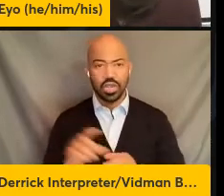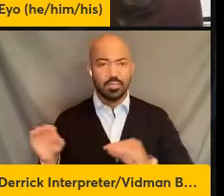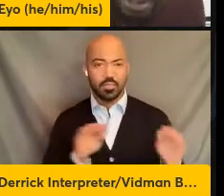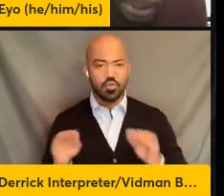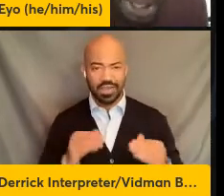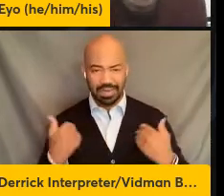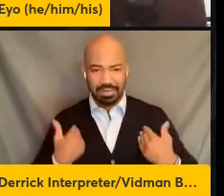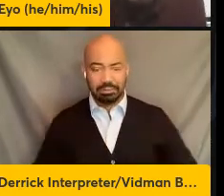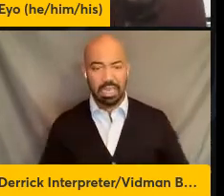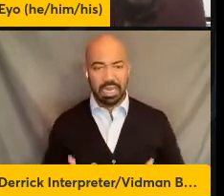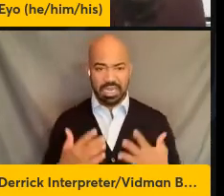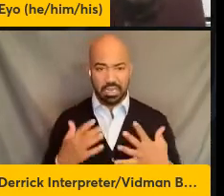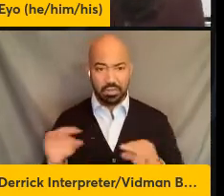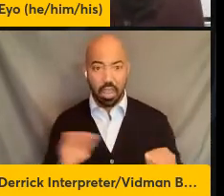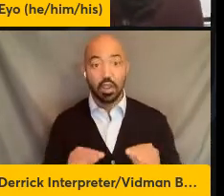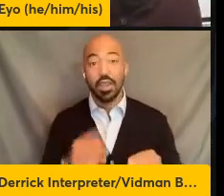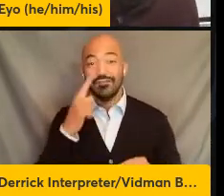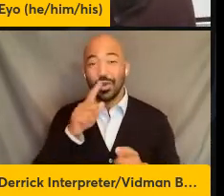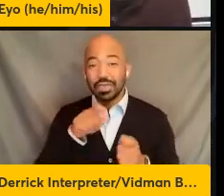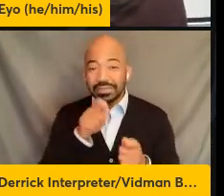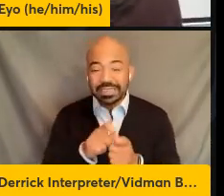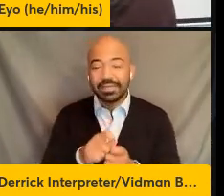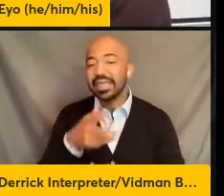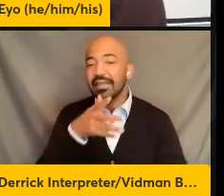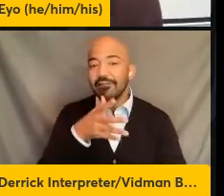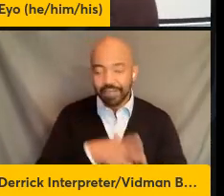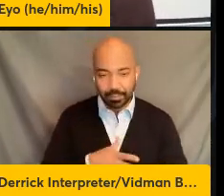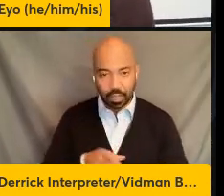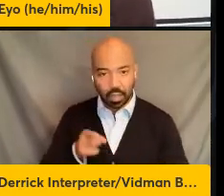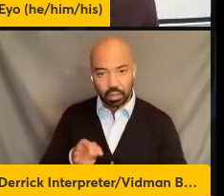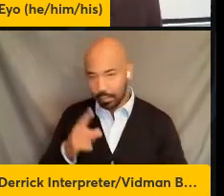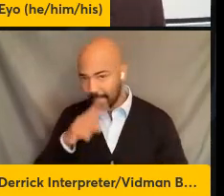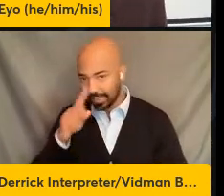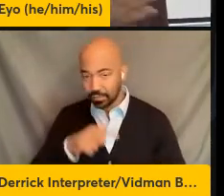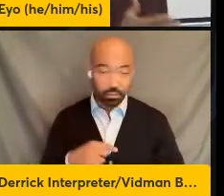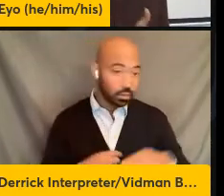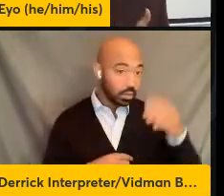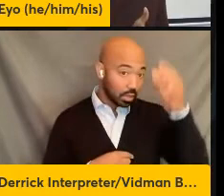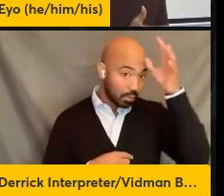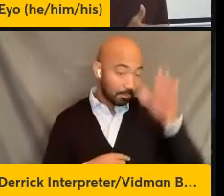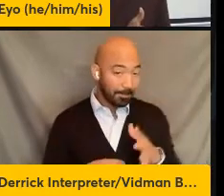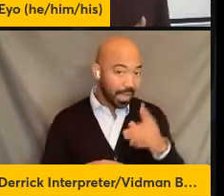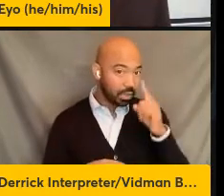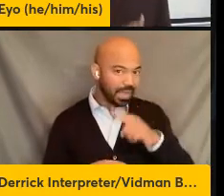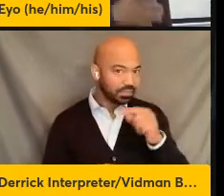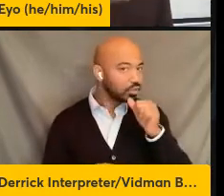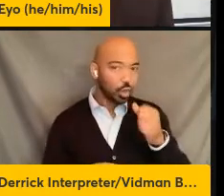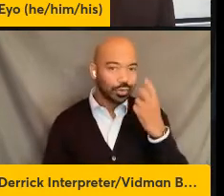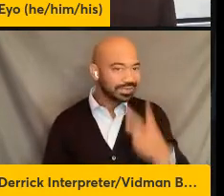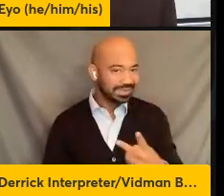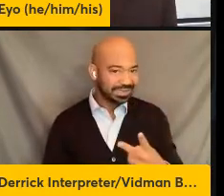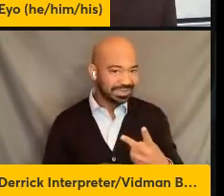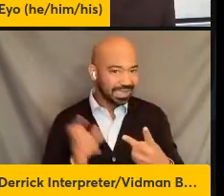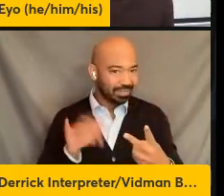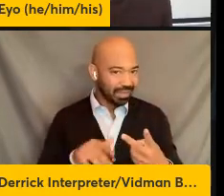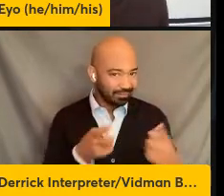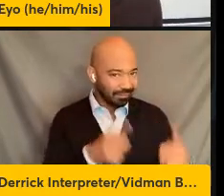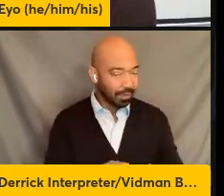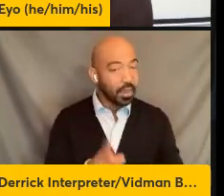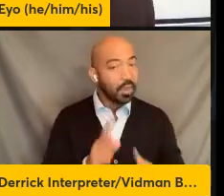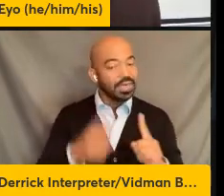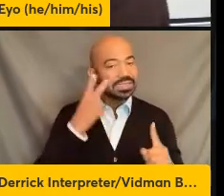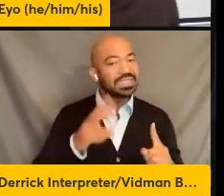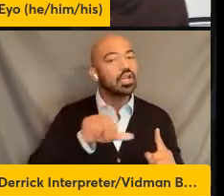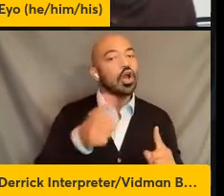specifically in female mice. In male mice, he doesn't see these phenotypes, but conversely, he sees all the phenotypes that show